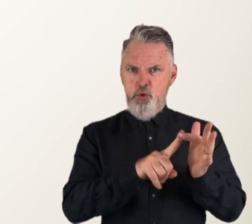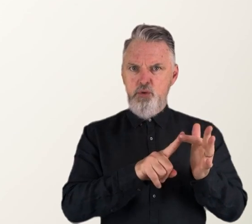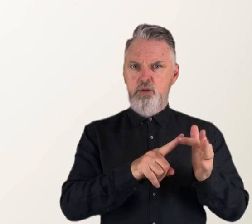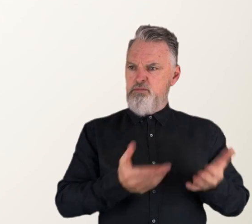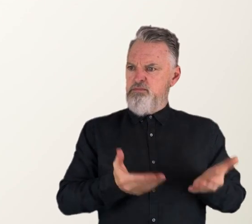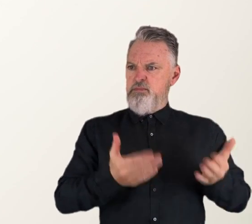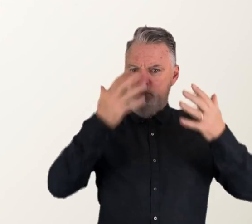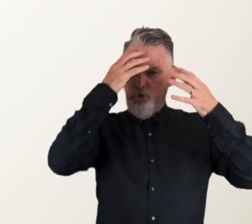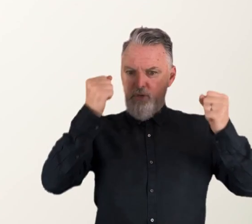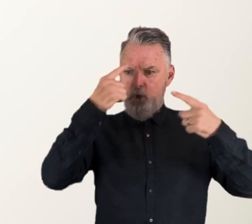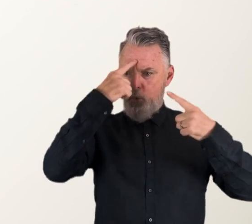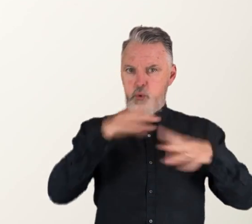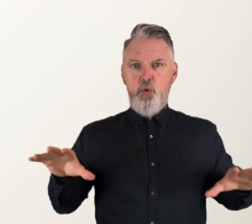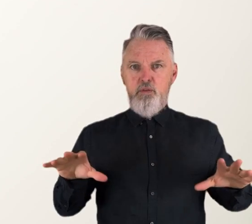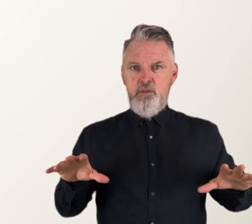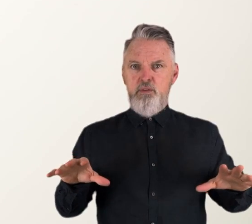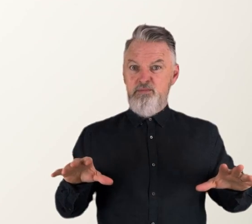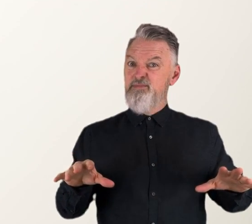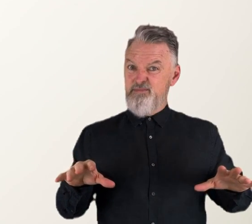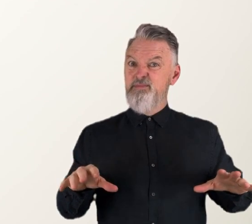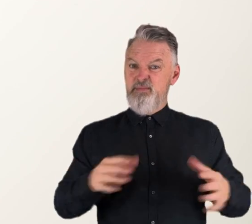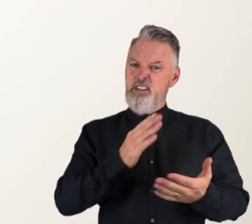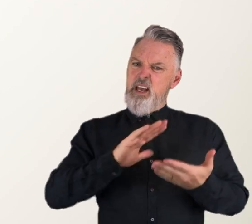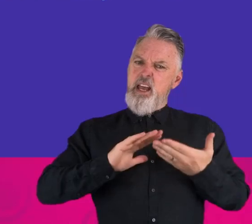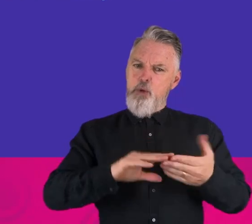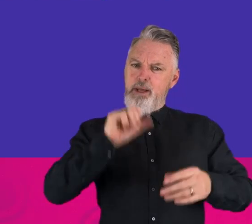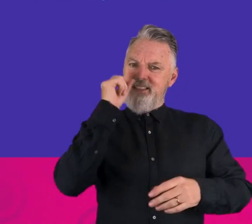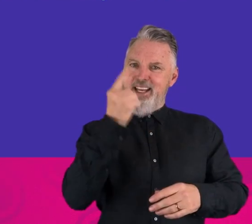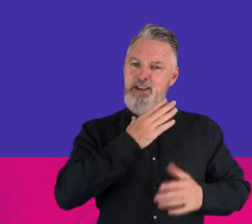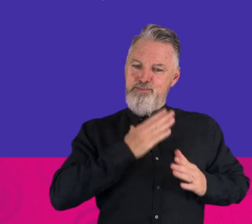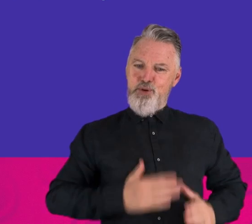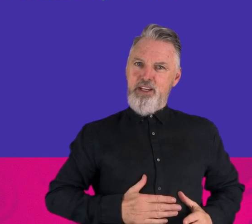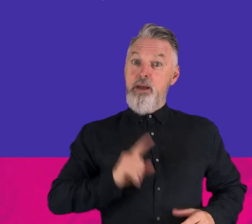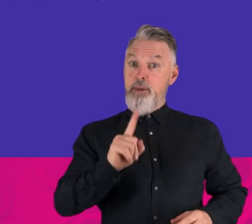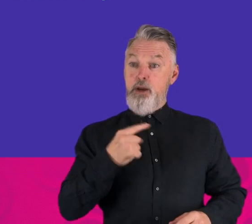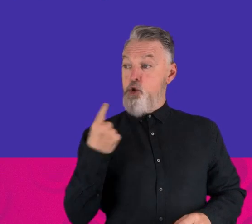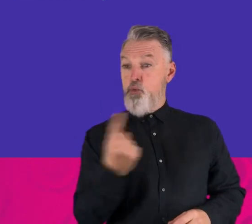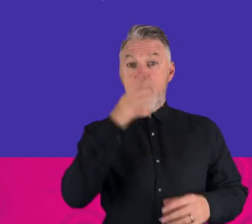and knowing how to truly understand your body but we at handi we believe everyone should be able